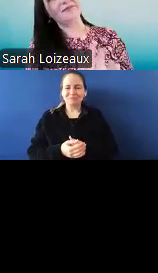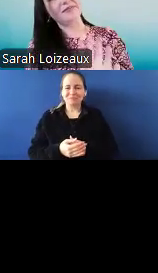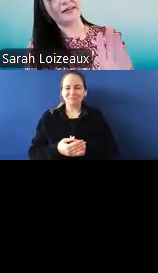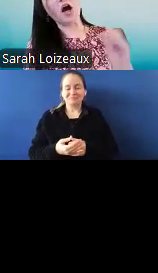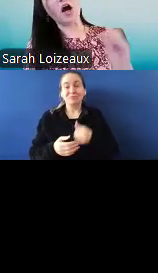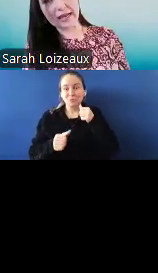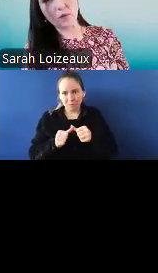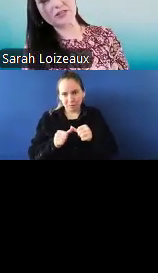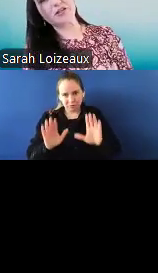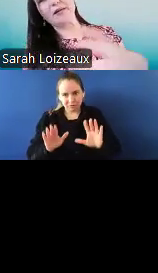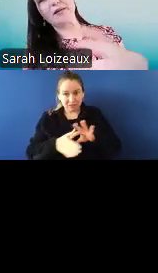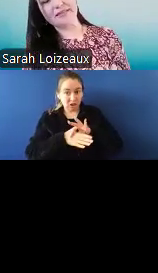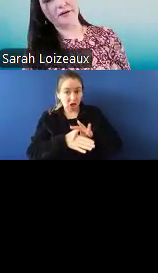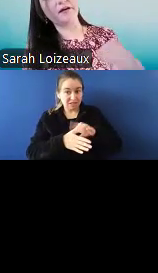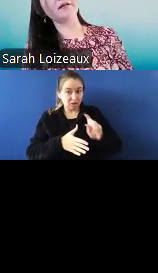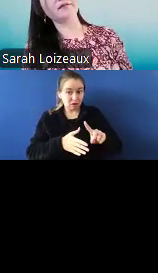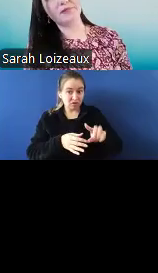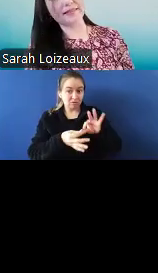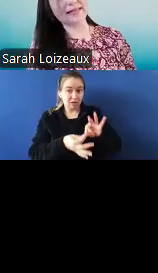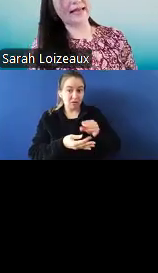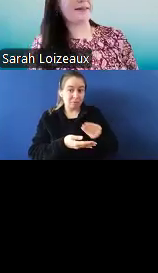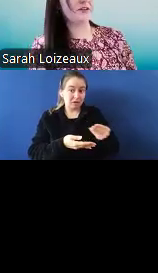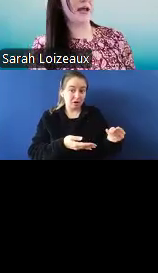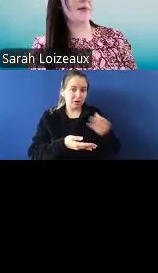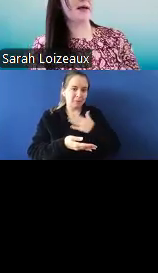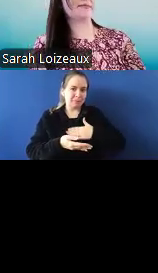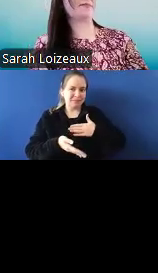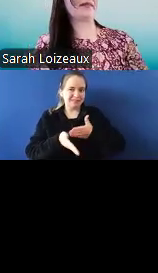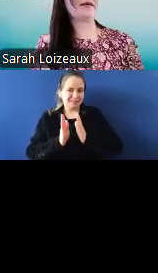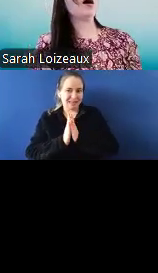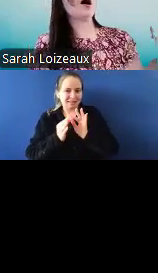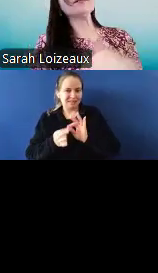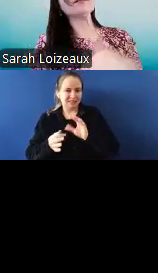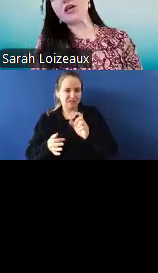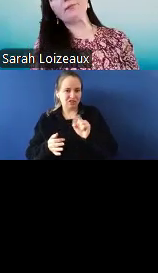if it's a content question about the material, please ask that in the chat box. Also in the chat